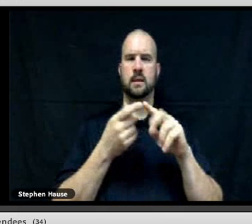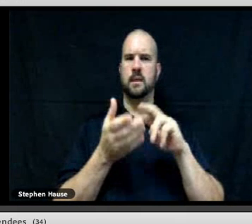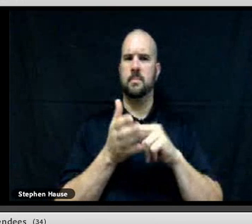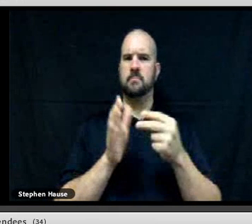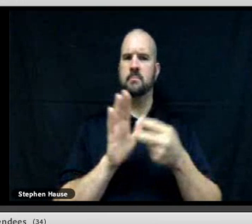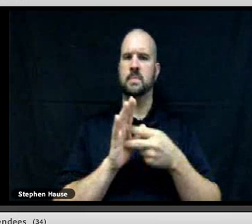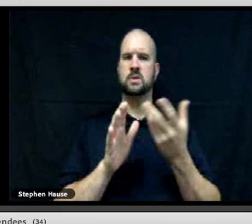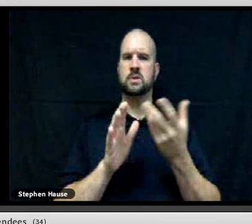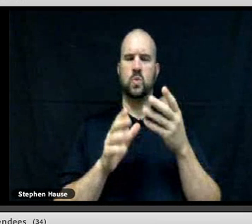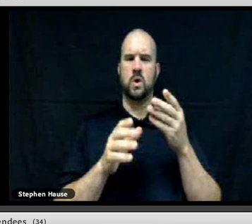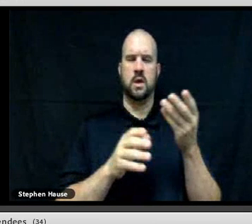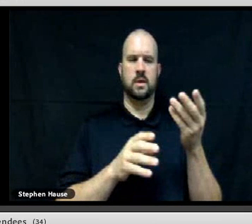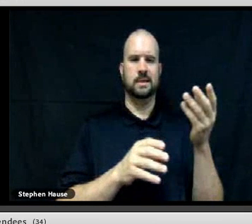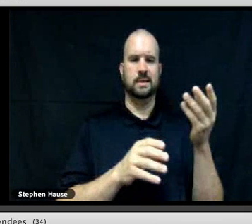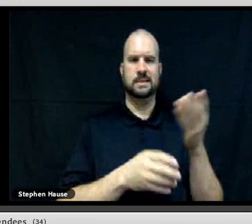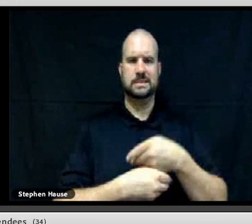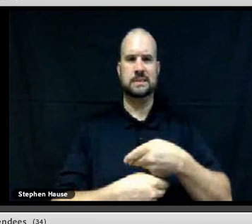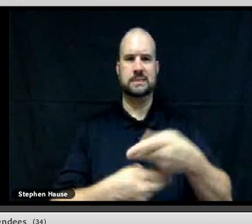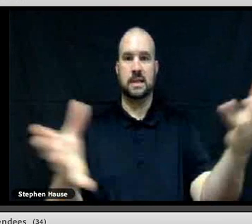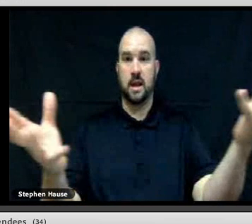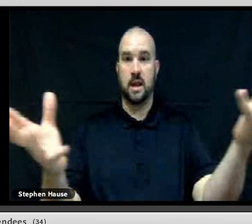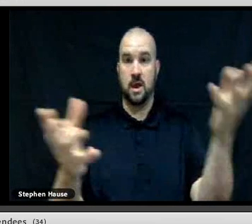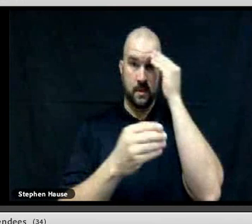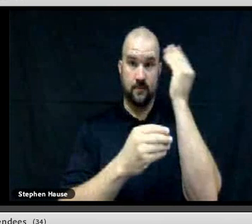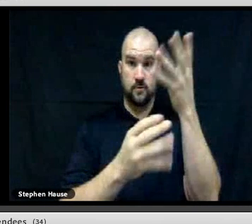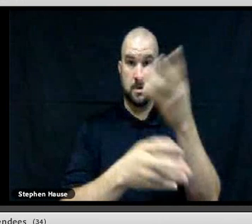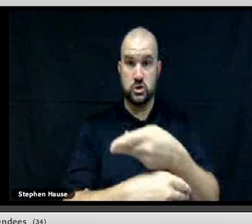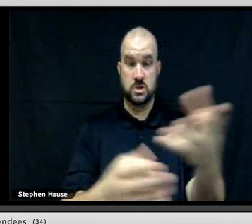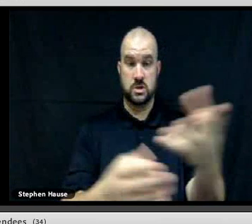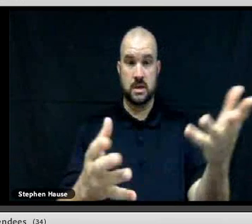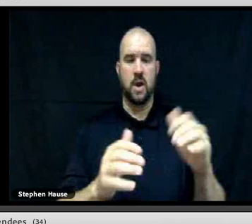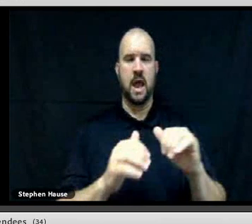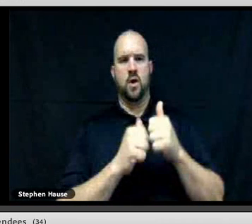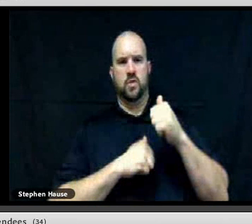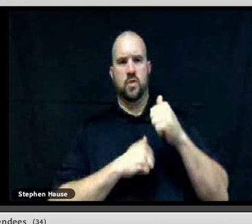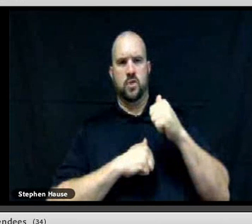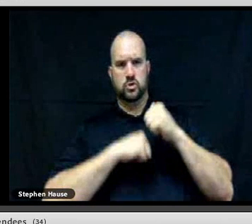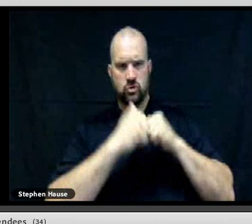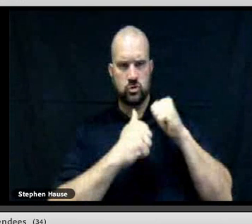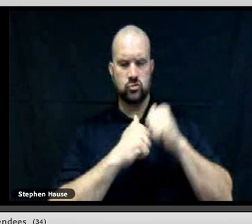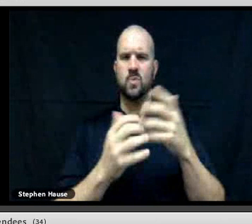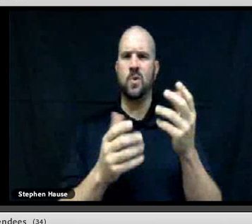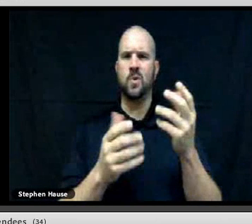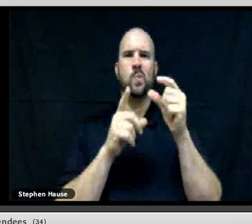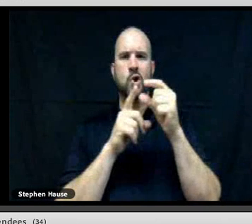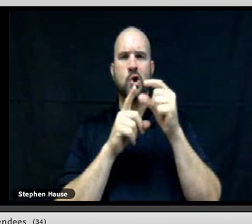how they're structured, and what vocabularies you're using and the granularity of your description.